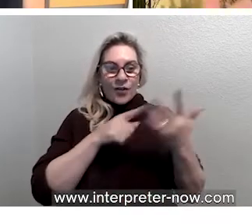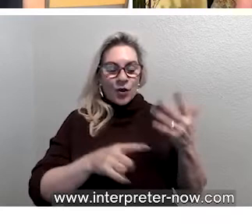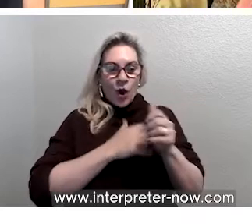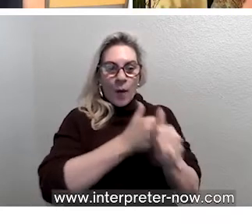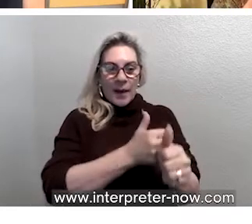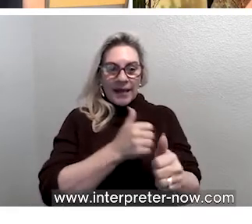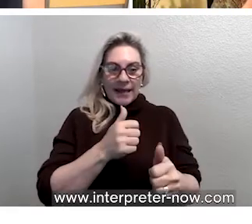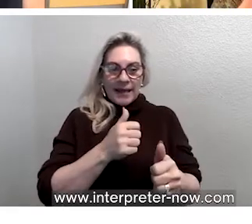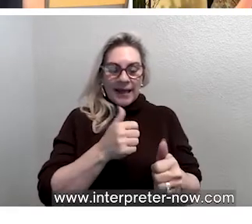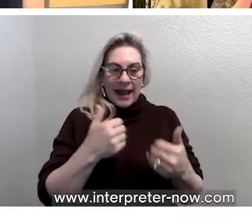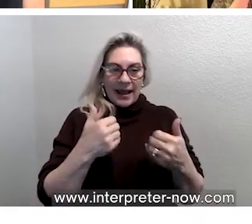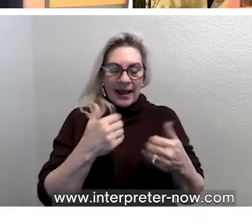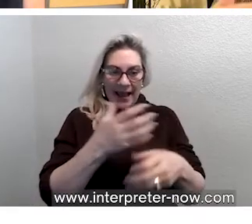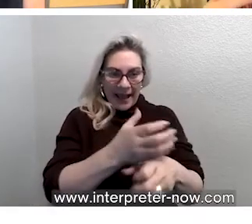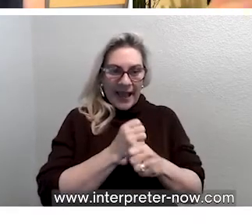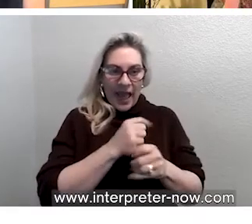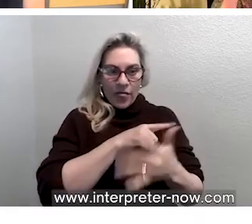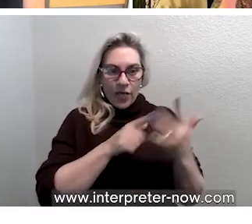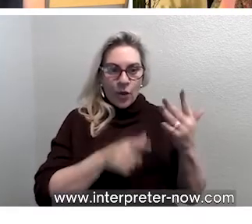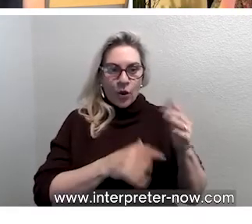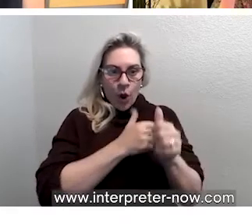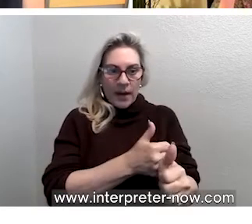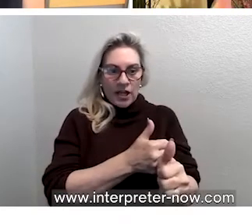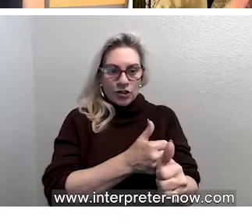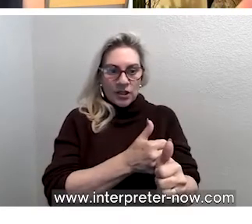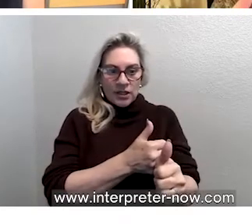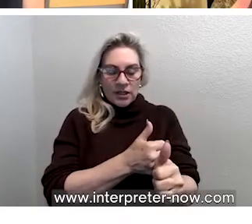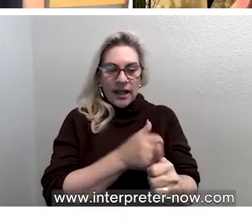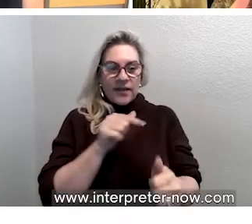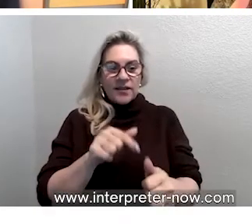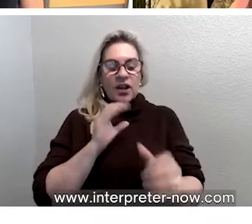saying, I think you said this was from a conversation around disability, right?